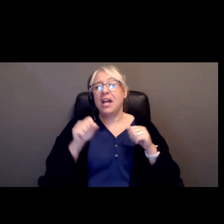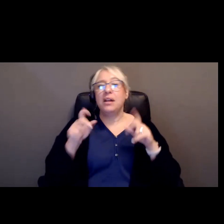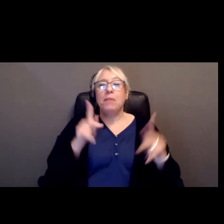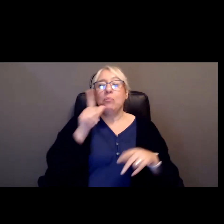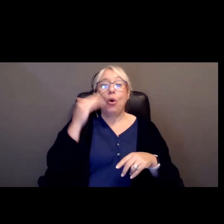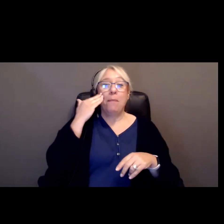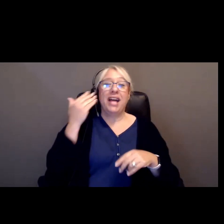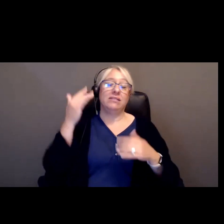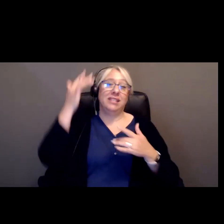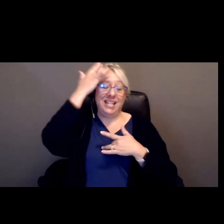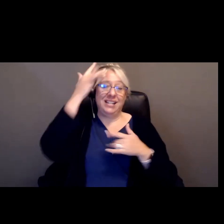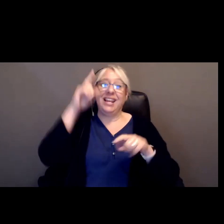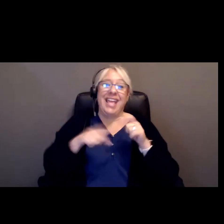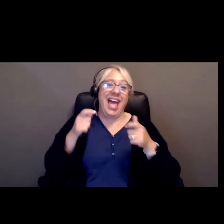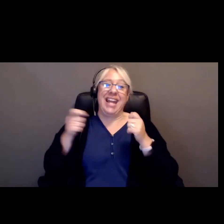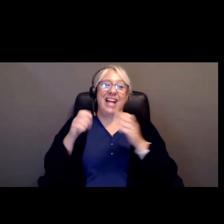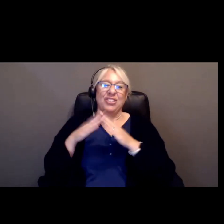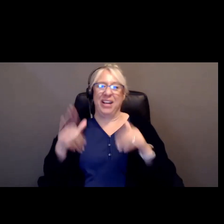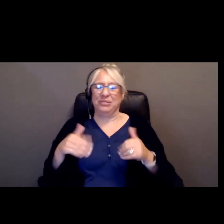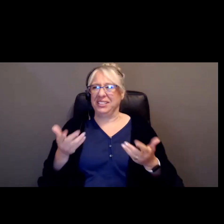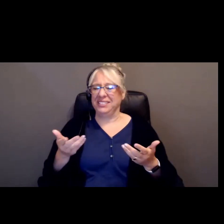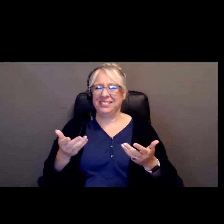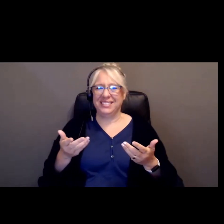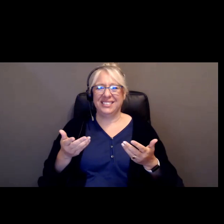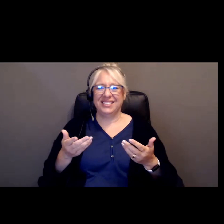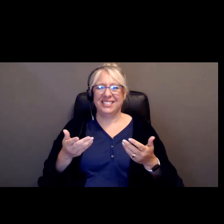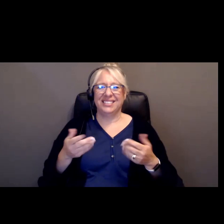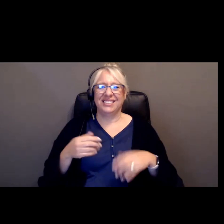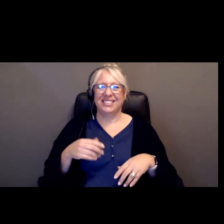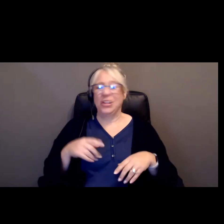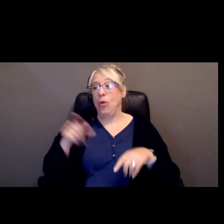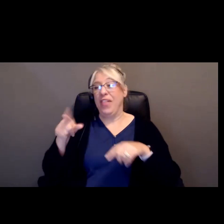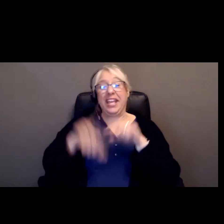can't handle housing somehow. It's just beyond them to handle having housing, and that's why